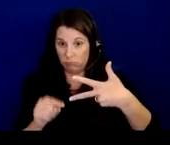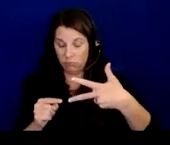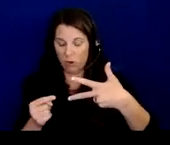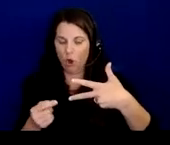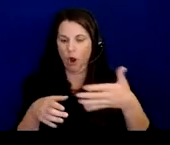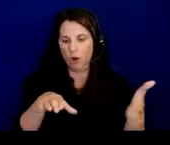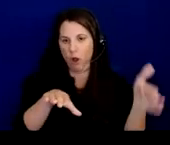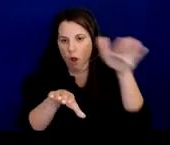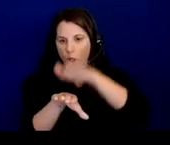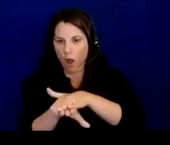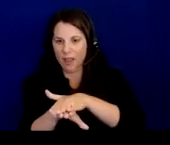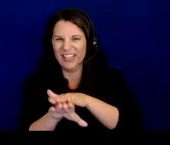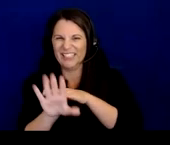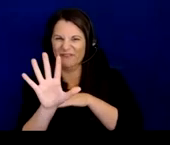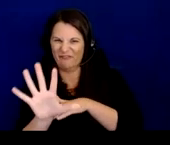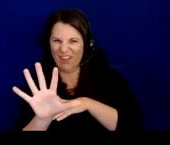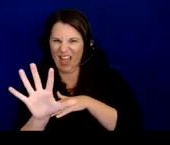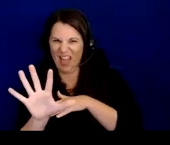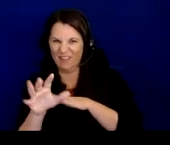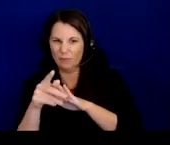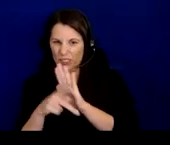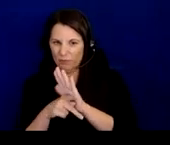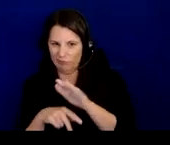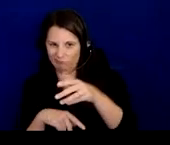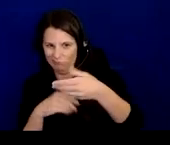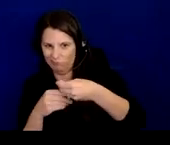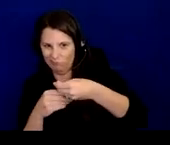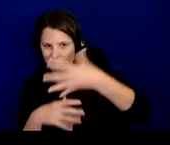social justice, power dynamics, community reflexivity and sustainability.